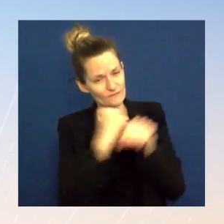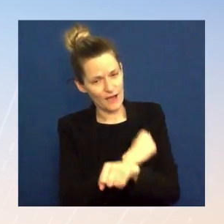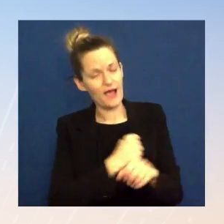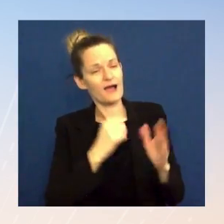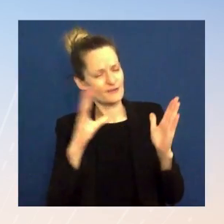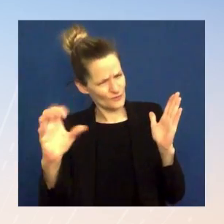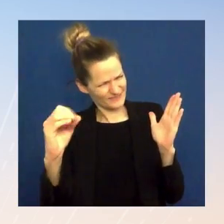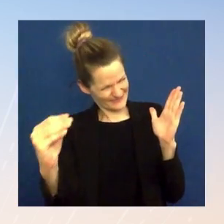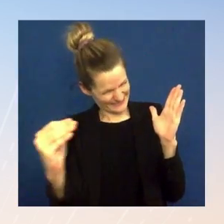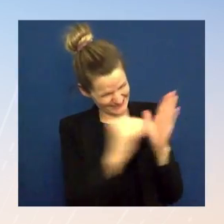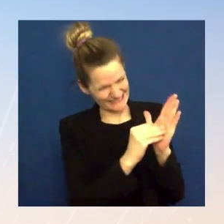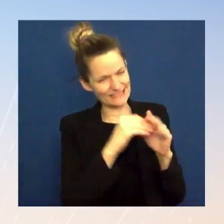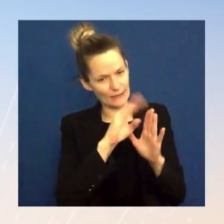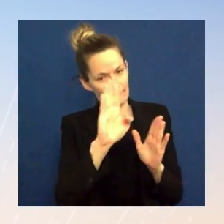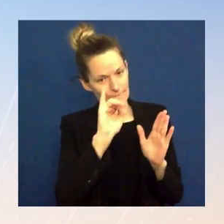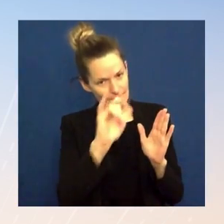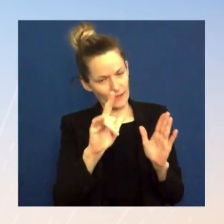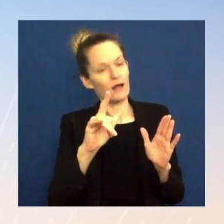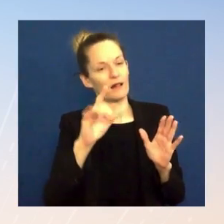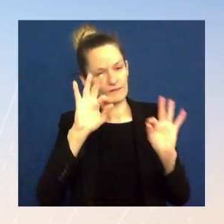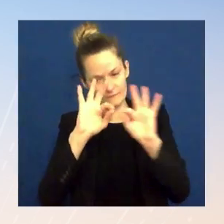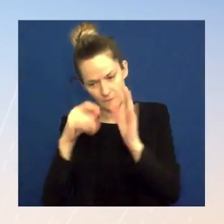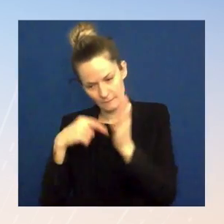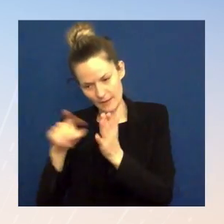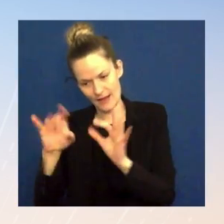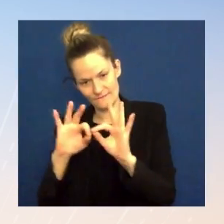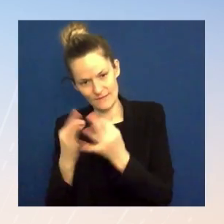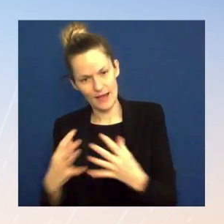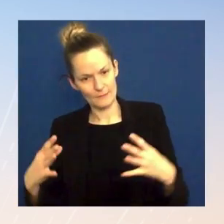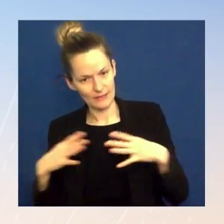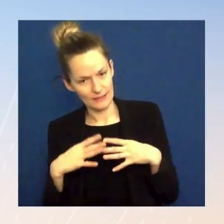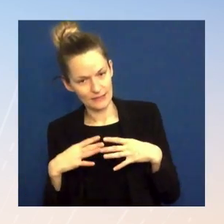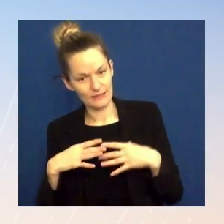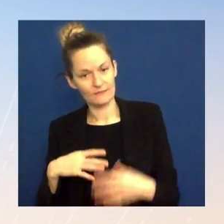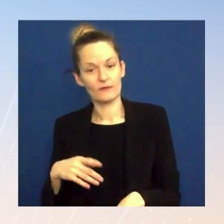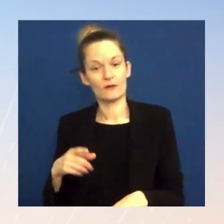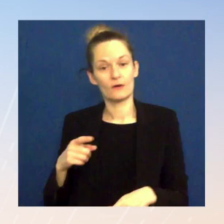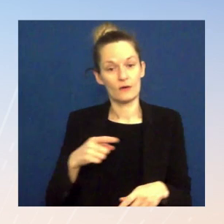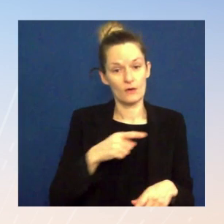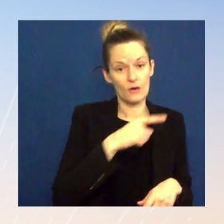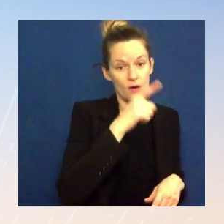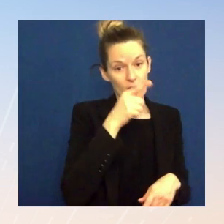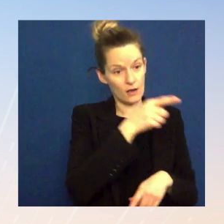would he accept a package that included no family leave? Ms. Psaki: I'm not going to litigate that from here.